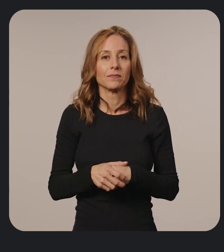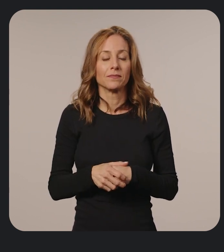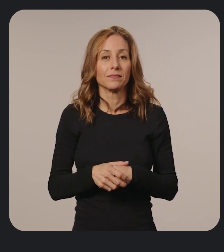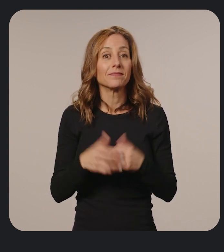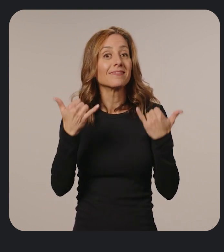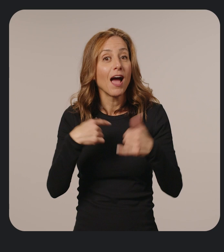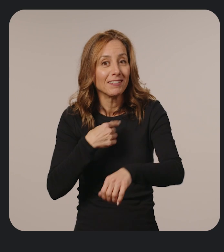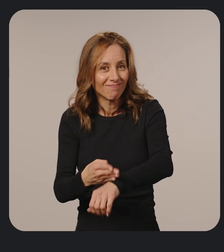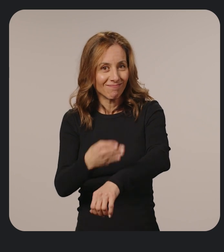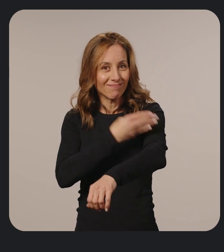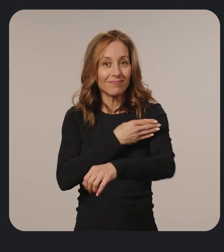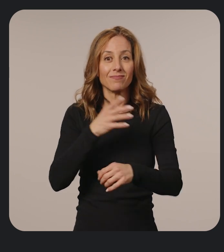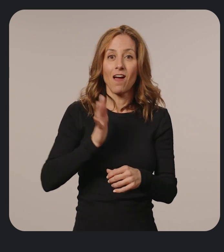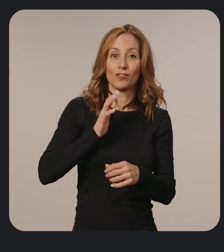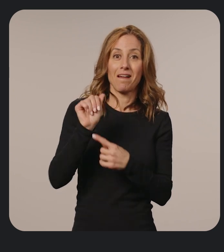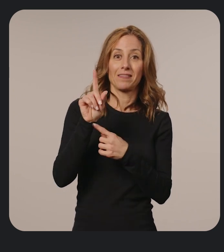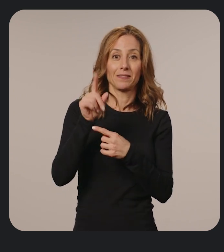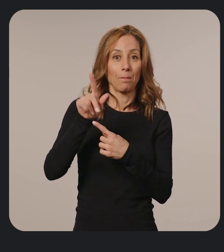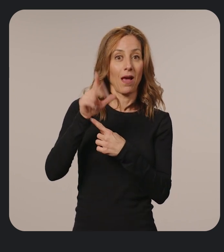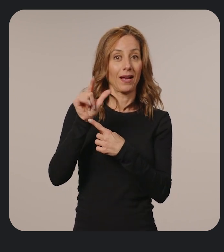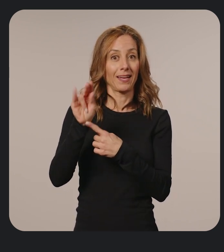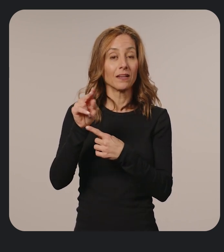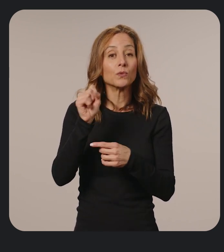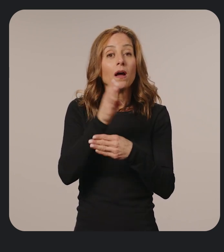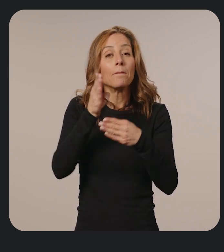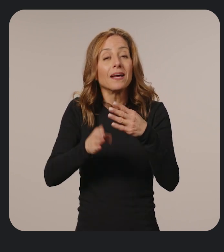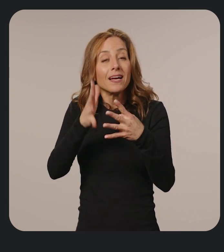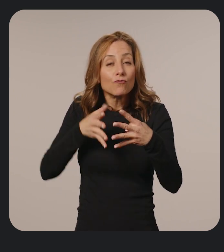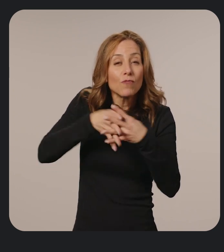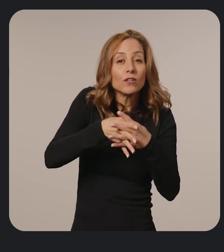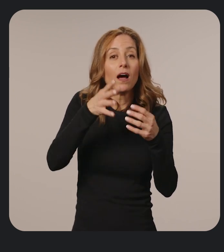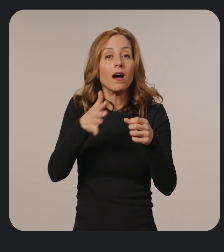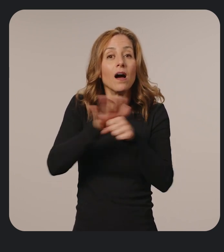for each of Android and iOS. We've now improved the official apps plugin